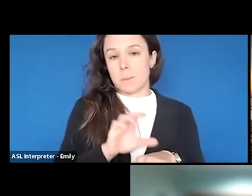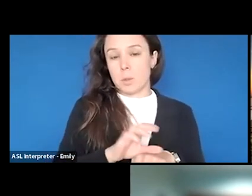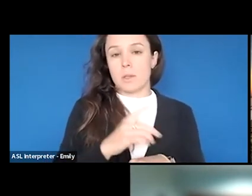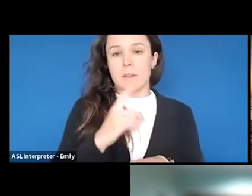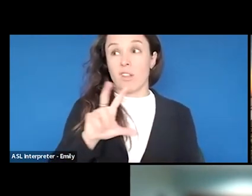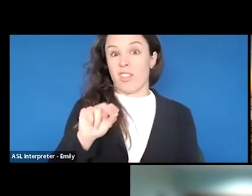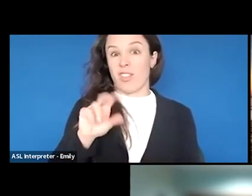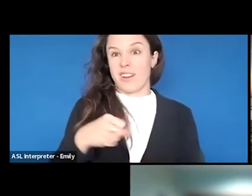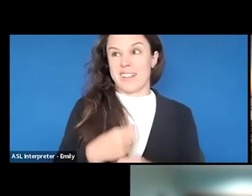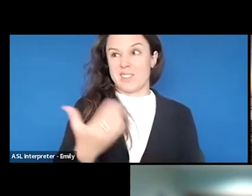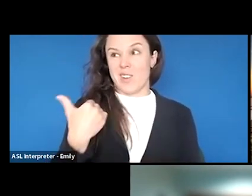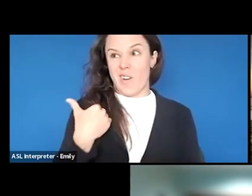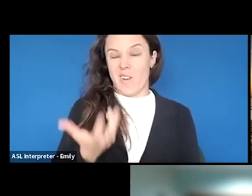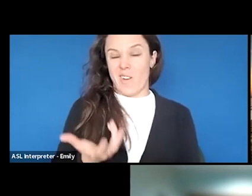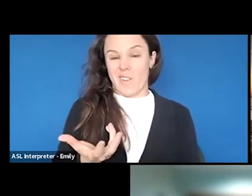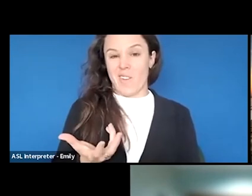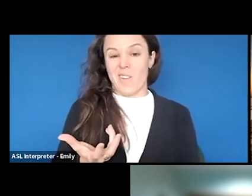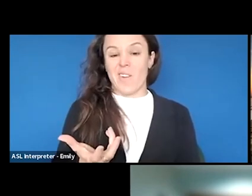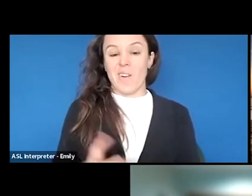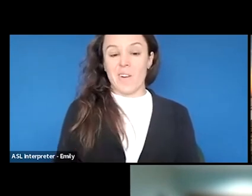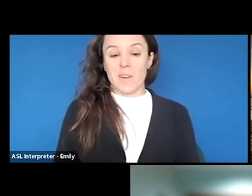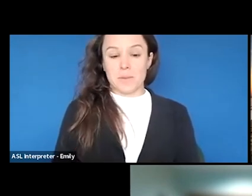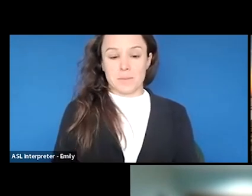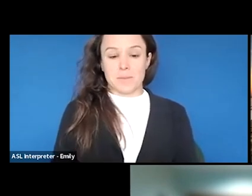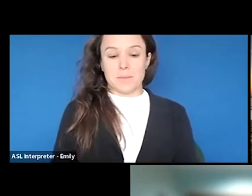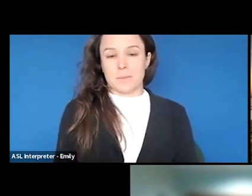ago working on systolic arrays and so forth which is, of course, used in machine learning.